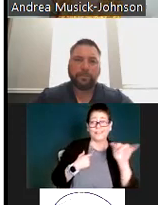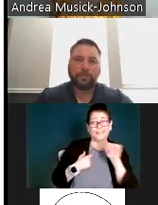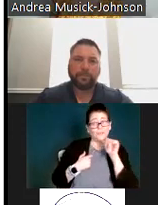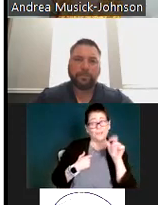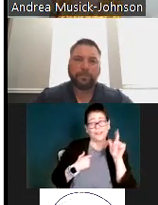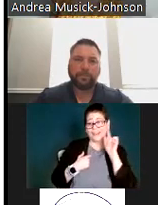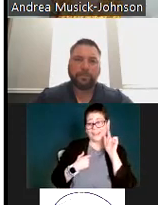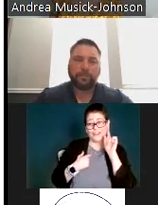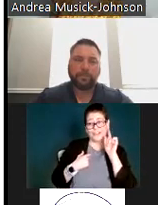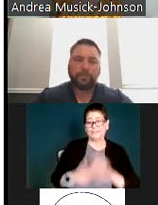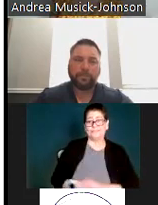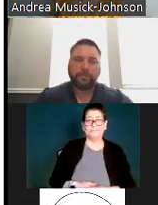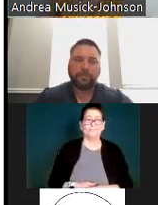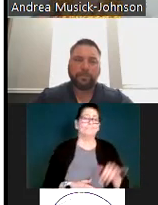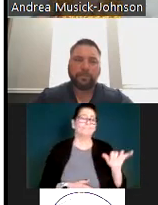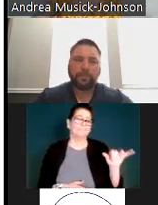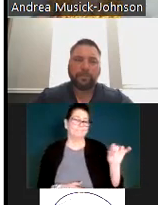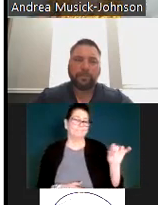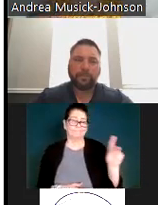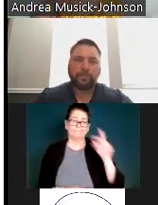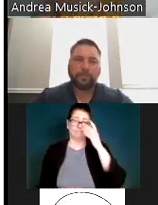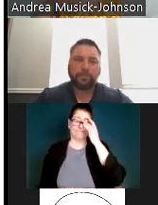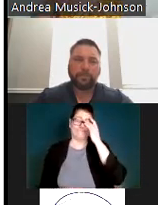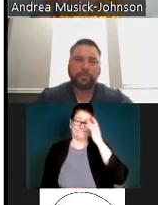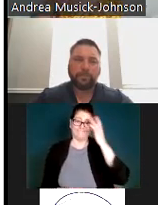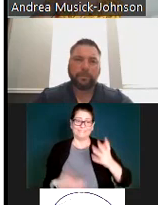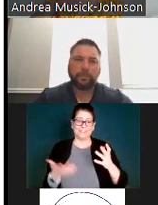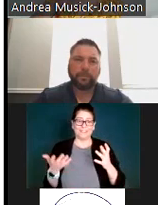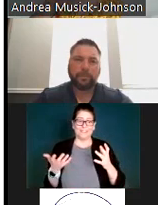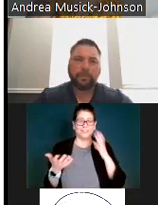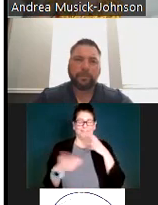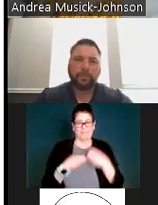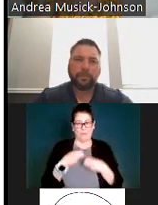(Andrea) Okay, yeah. So in that case, we are having issues with the audio.